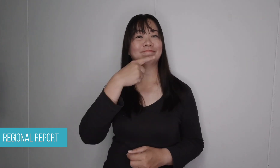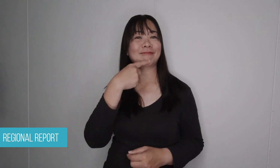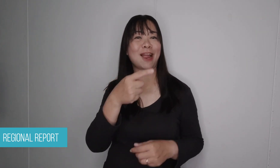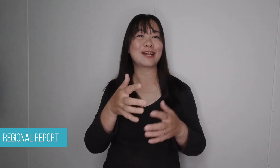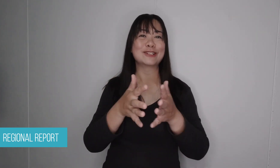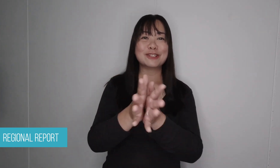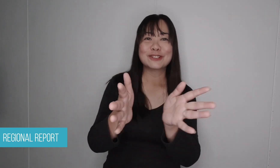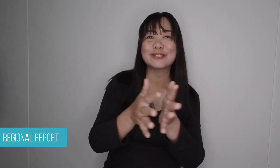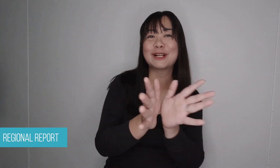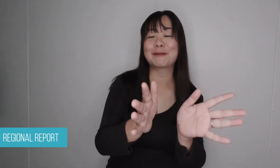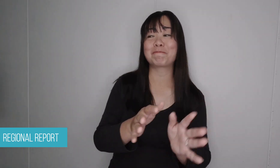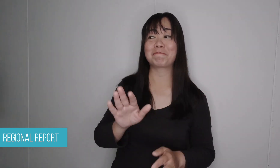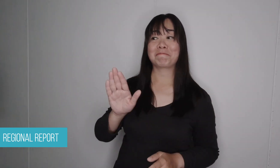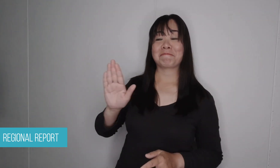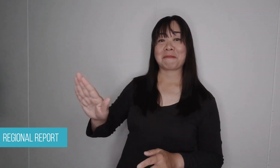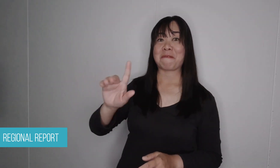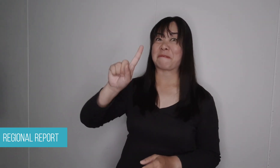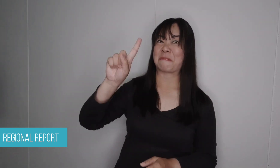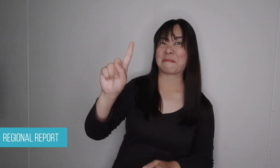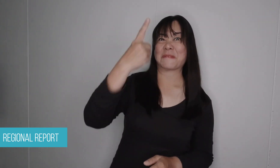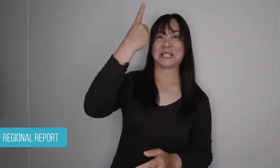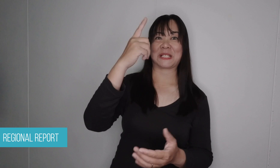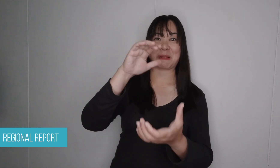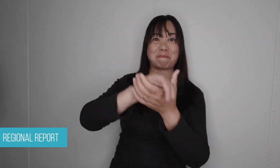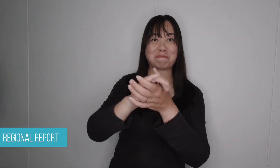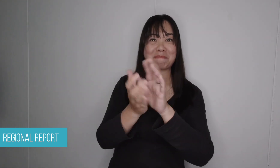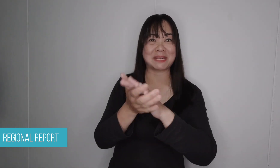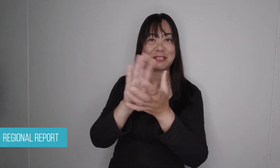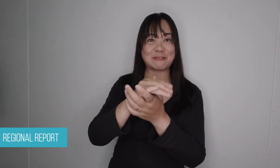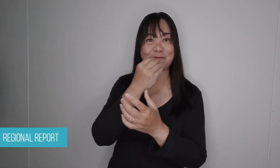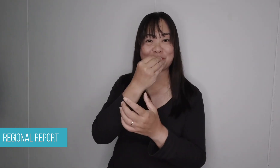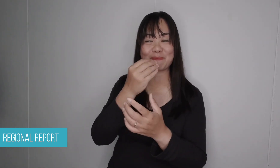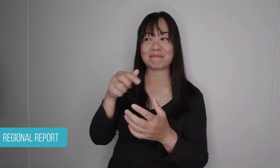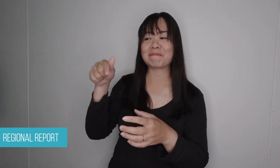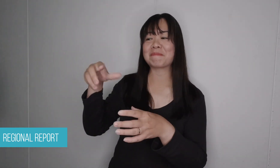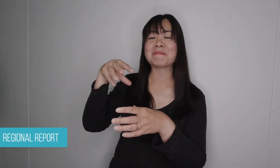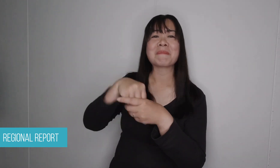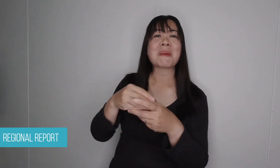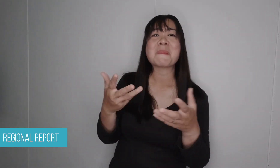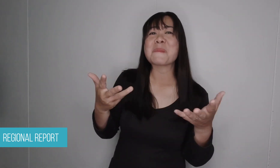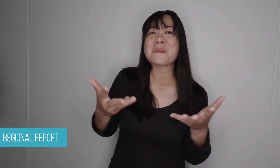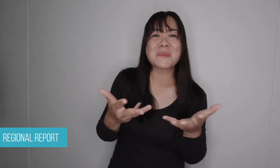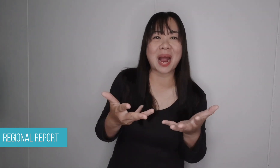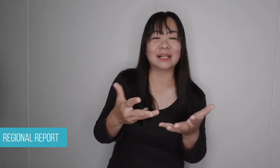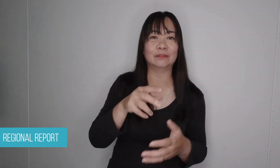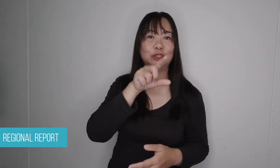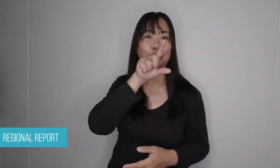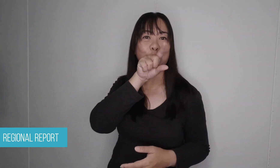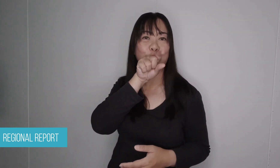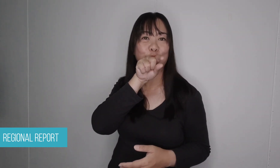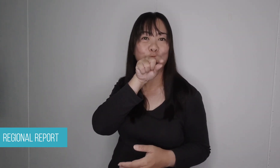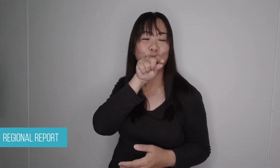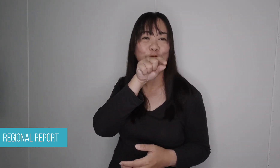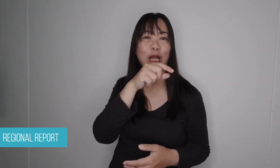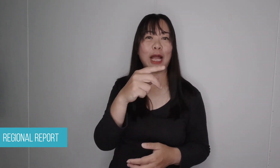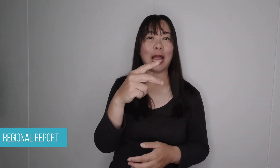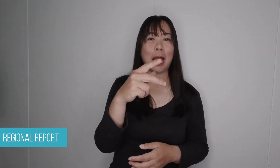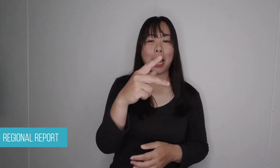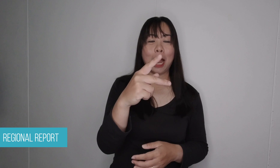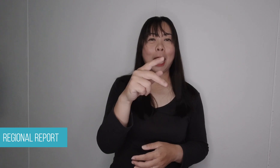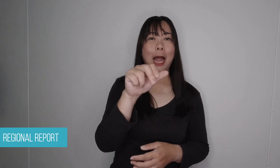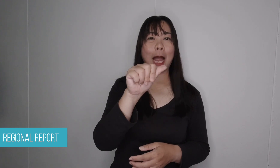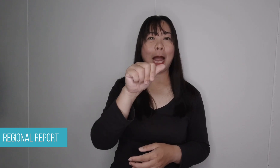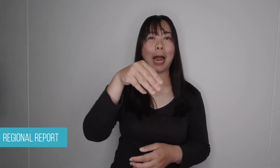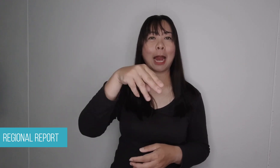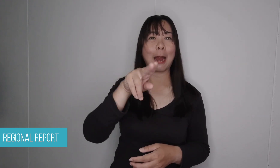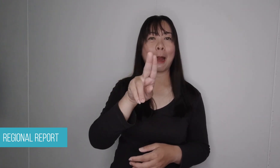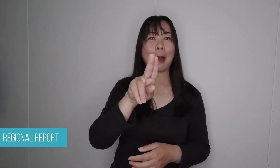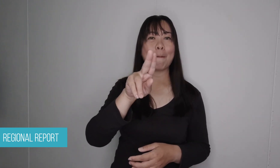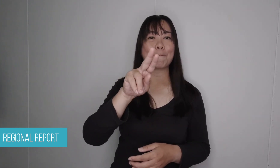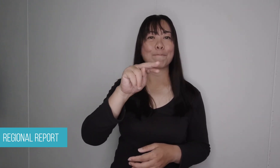his burgers are the only burgers in Malaysia that are made of kampung